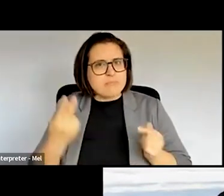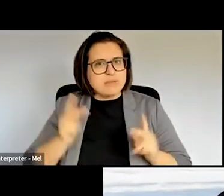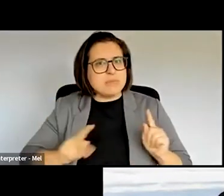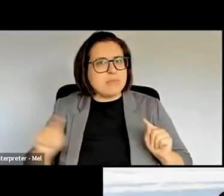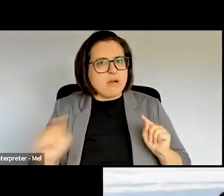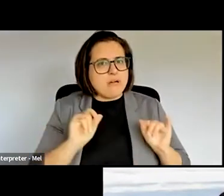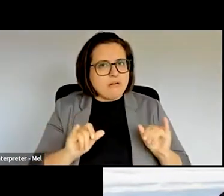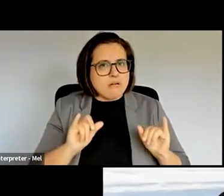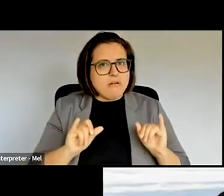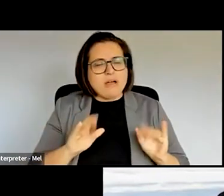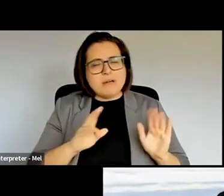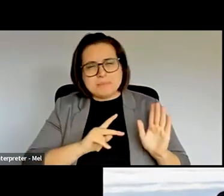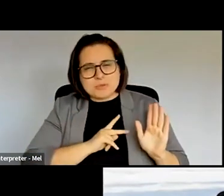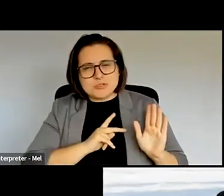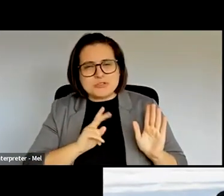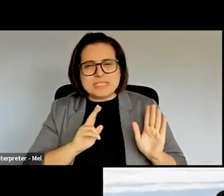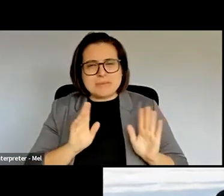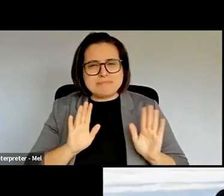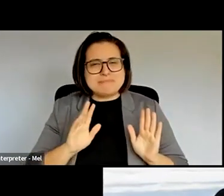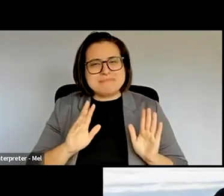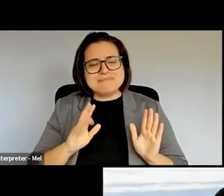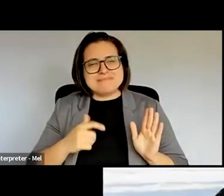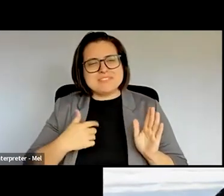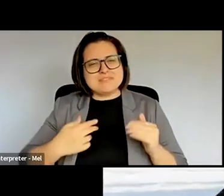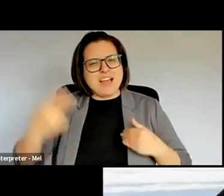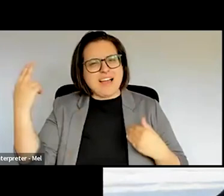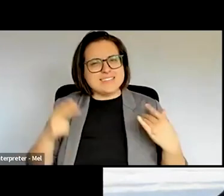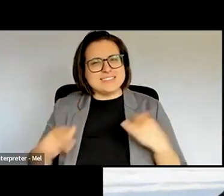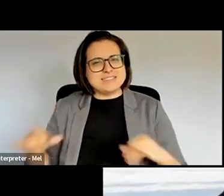I take some issue with that. I actually have very high standards for -- for writing so I'm a little